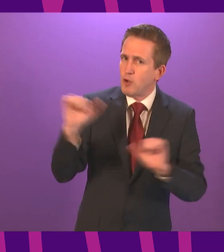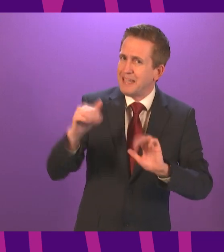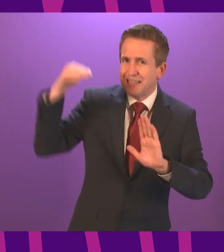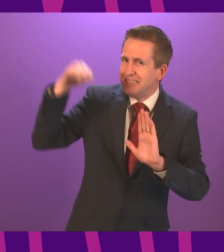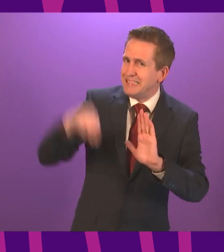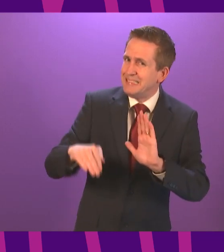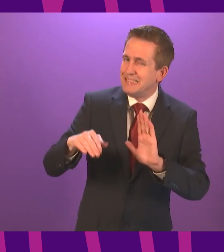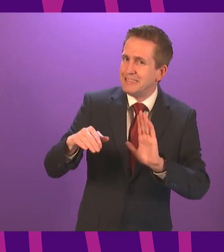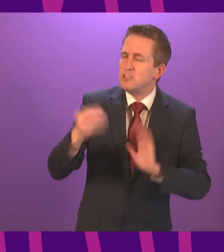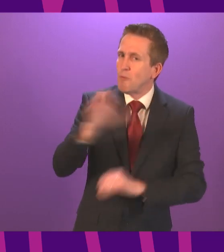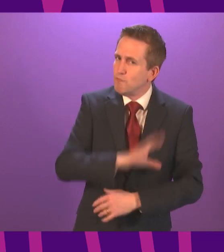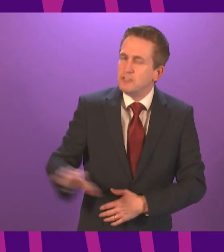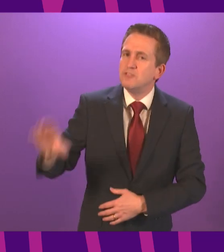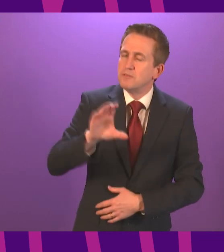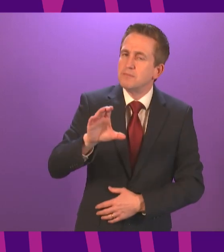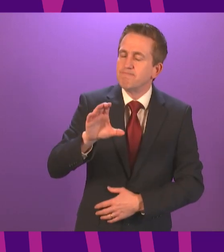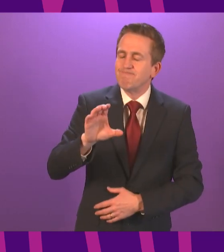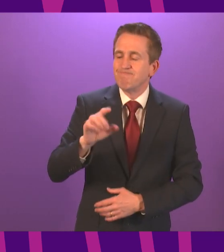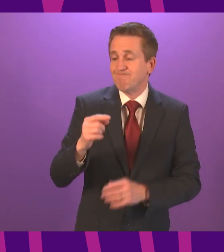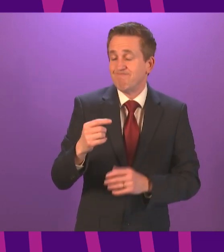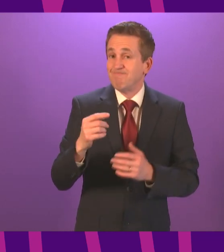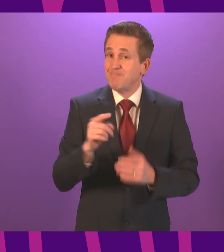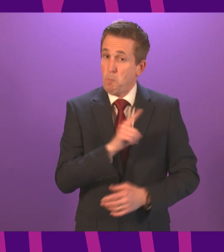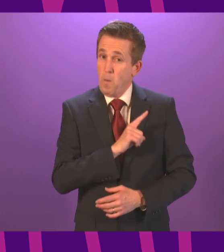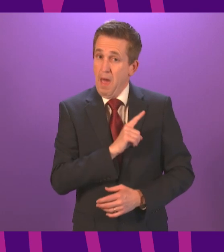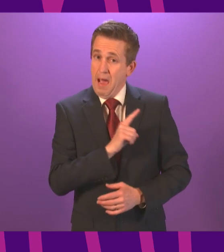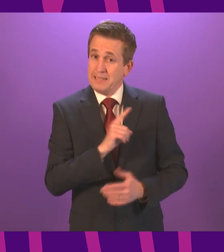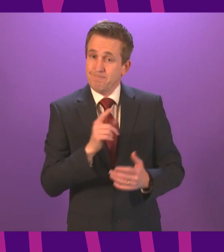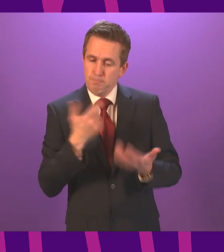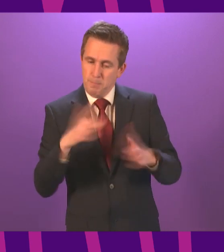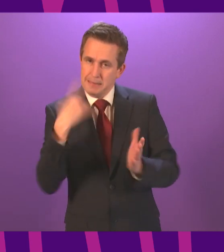That is why we have taken the decision to move 11 local authority areas to level 4,